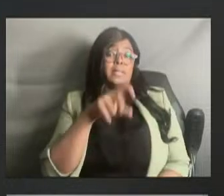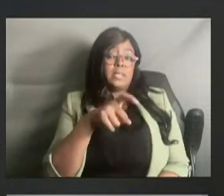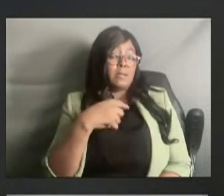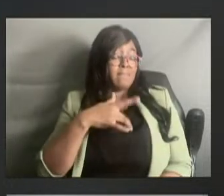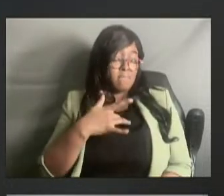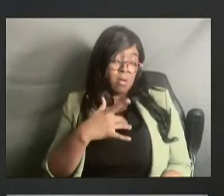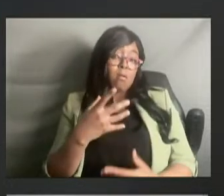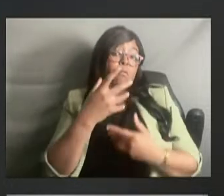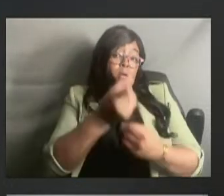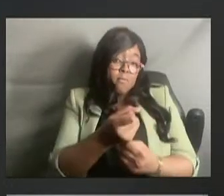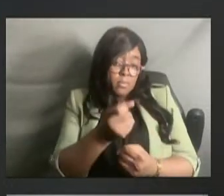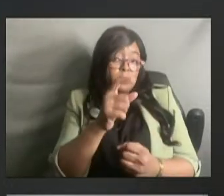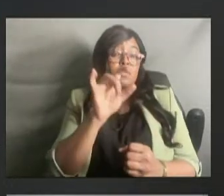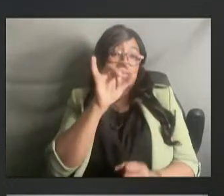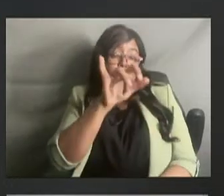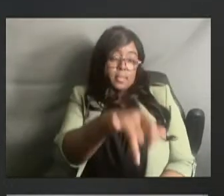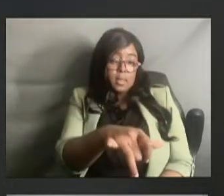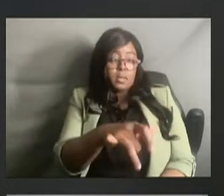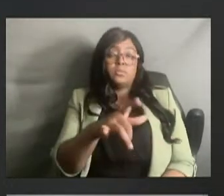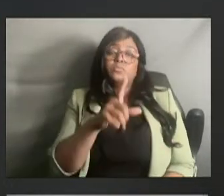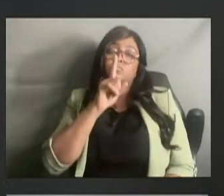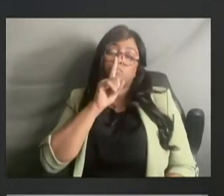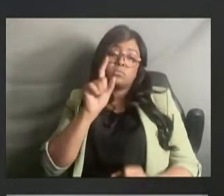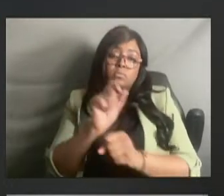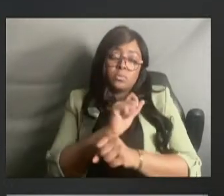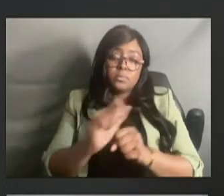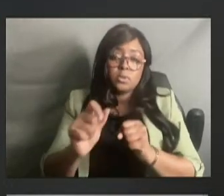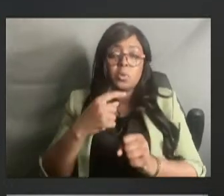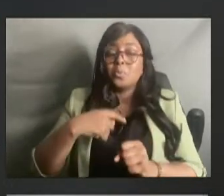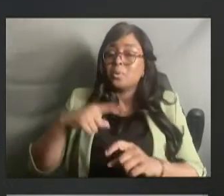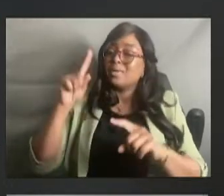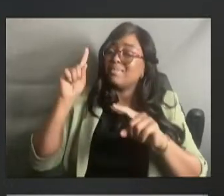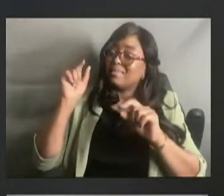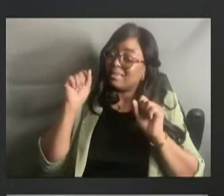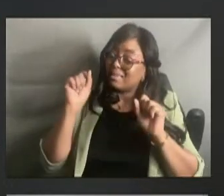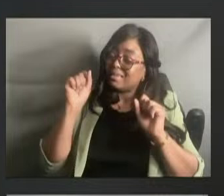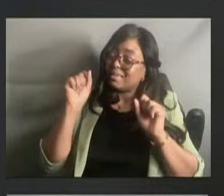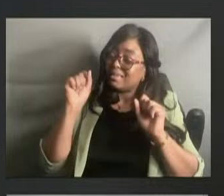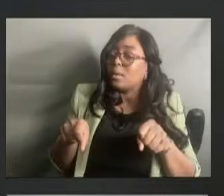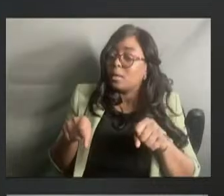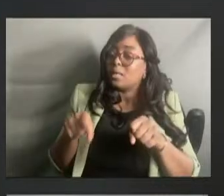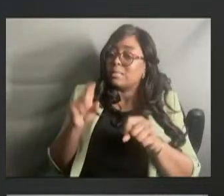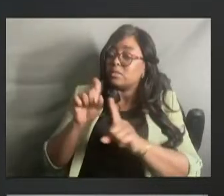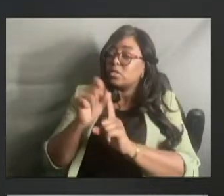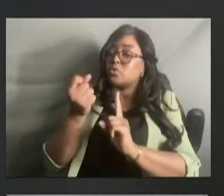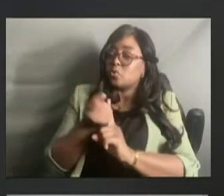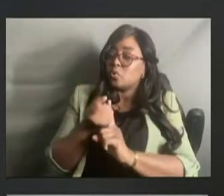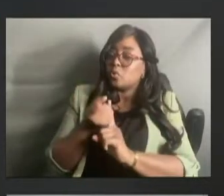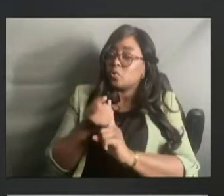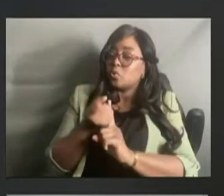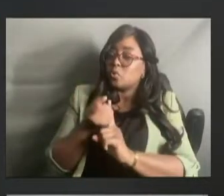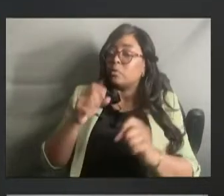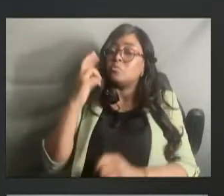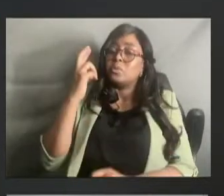it's representative of our needs. I feel confident about